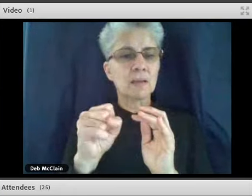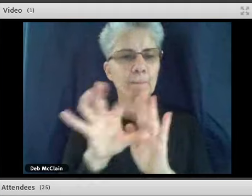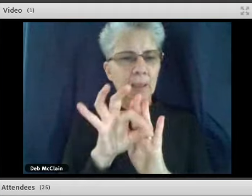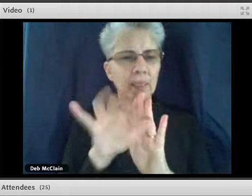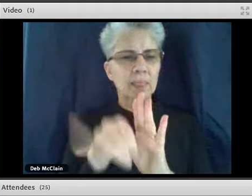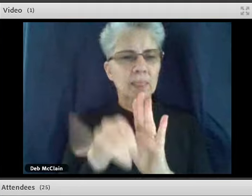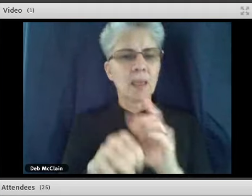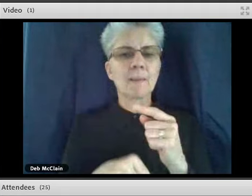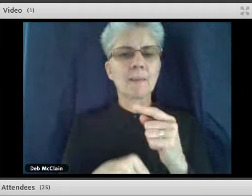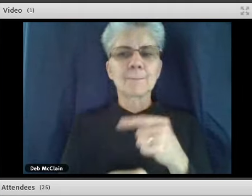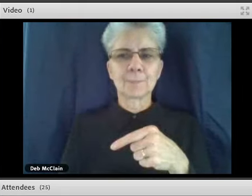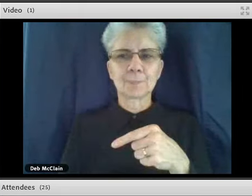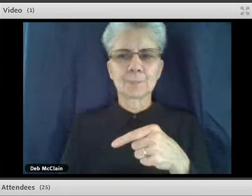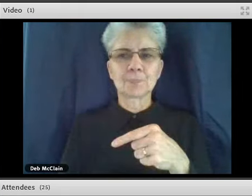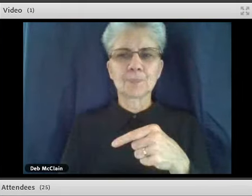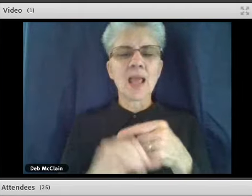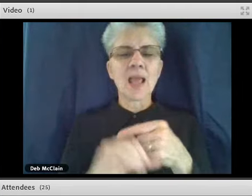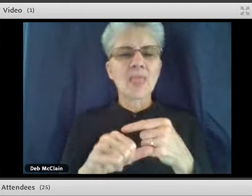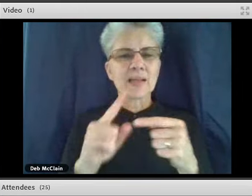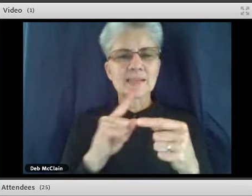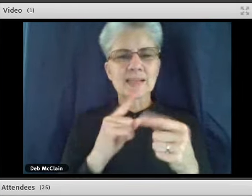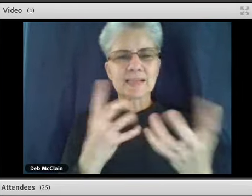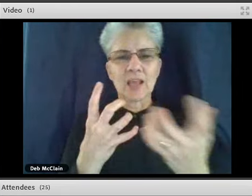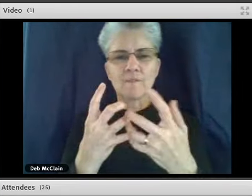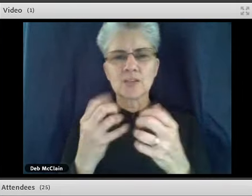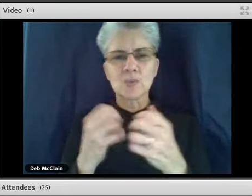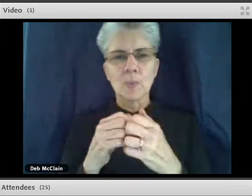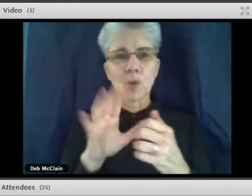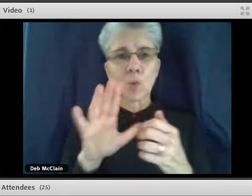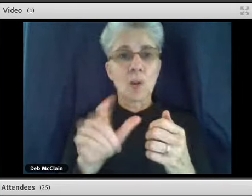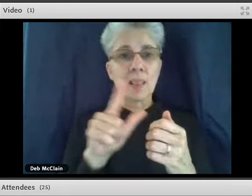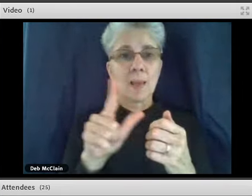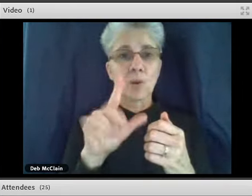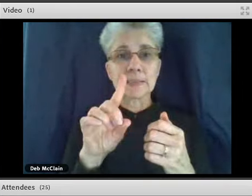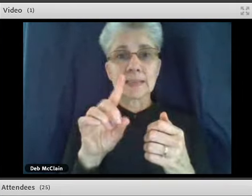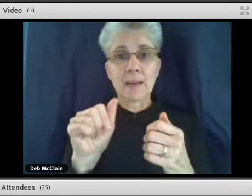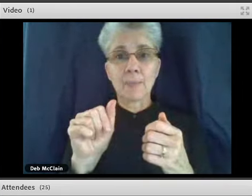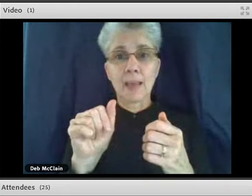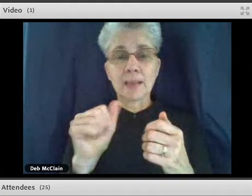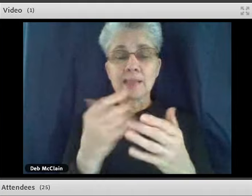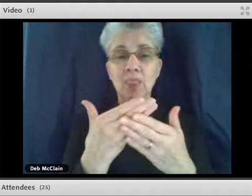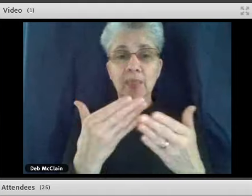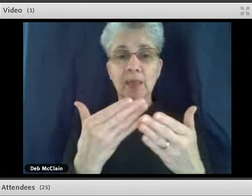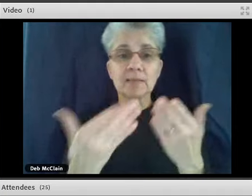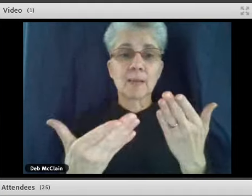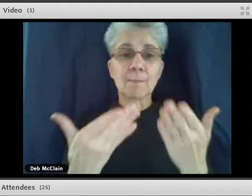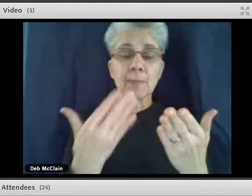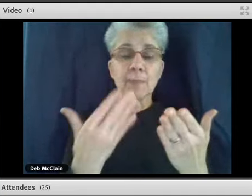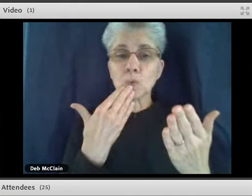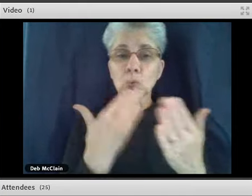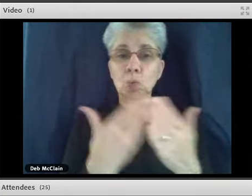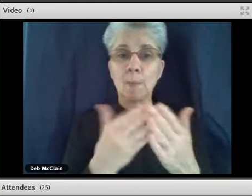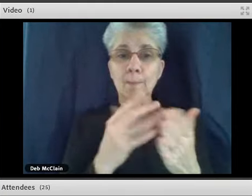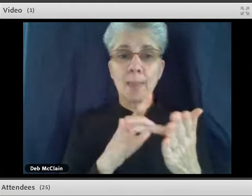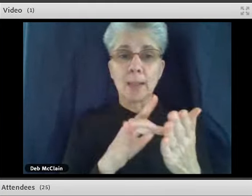If you don't know how to do this, just send me an e-mail, I'll walk you through it. And so, you can actually have it kind of do an interface to your library's databases,